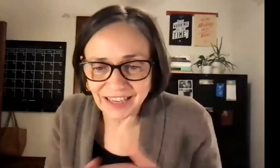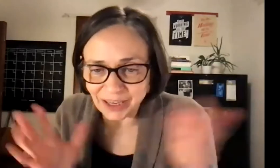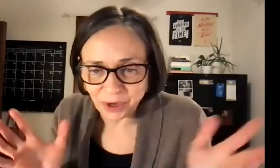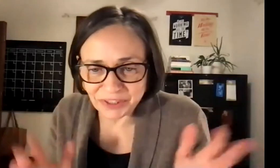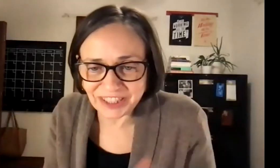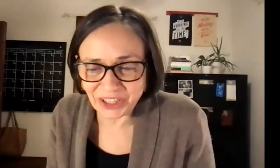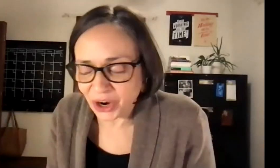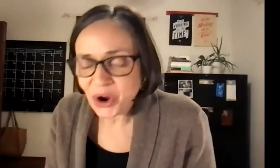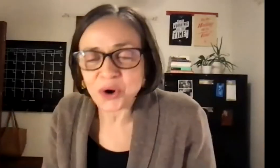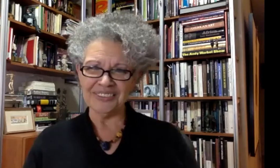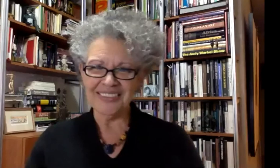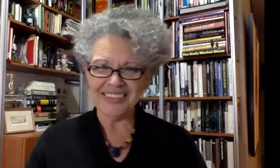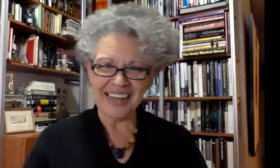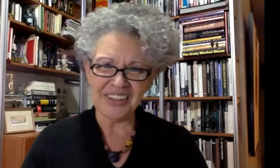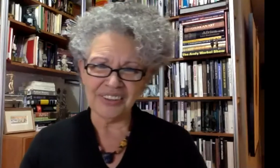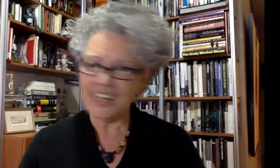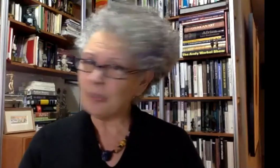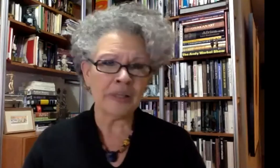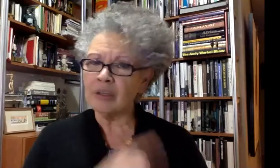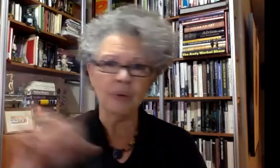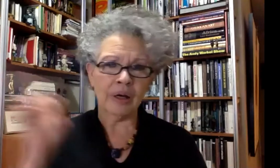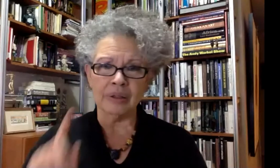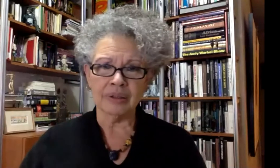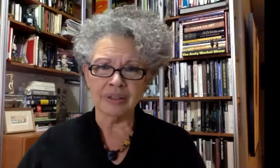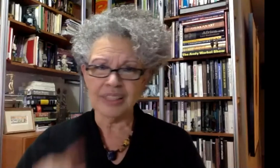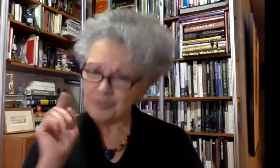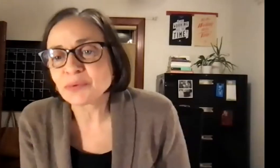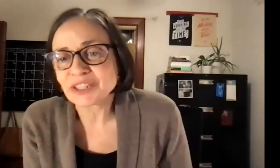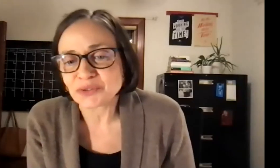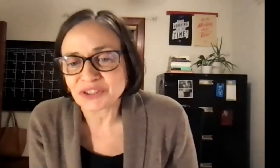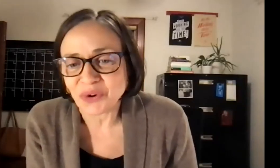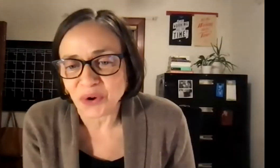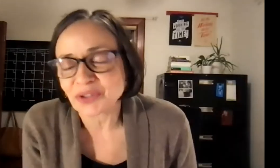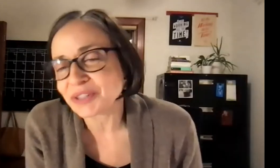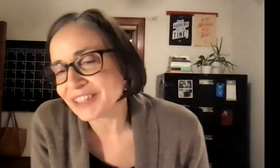the end of your essay and by the end of tonight, I will say, it's a little bit as an art historian, a little bit also in neglected exhibition and at least in art history sense, do you